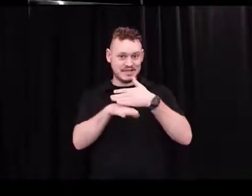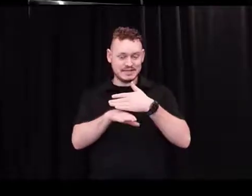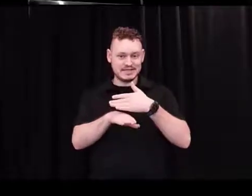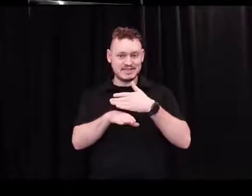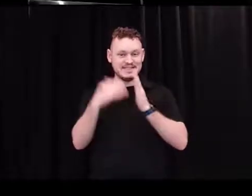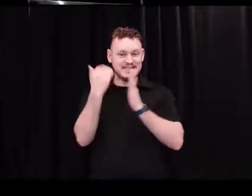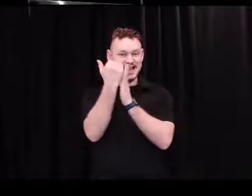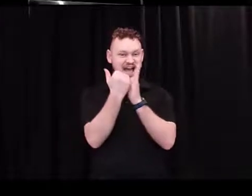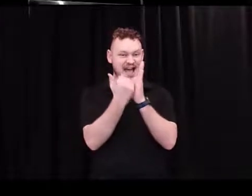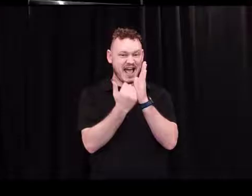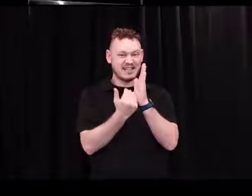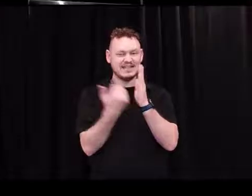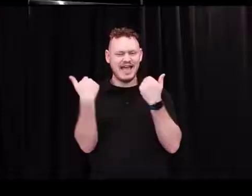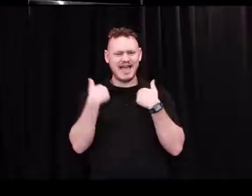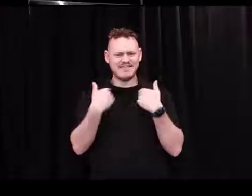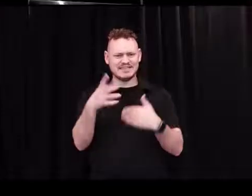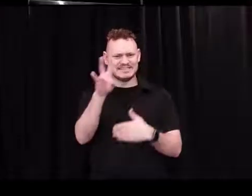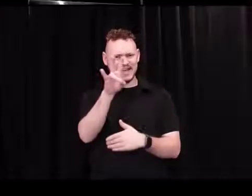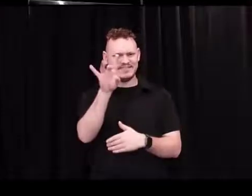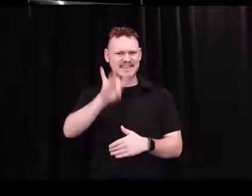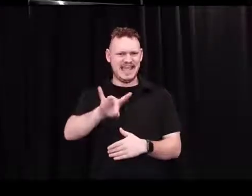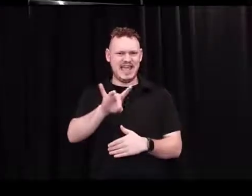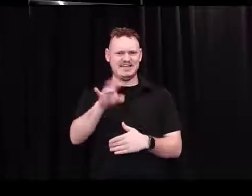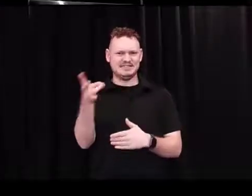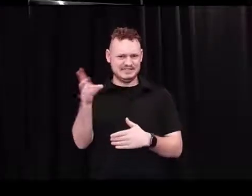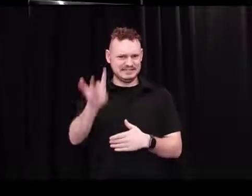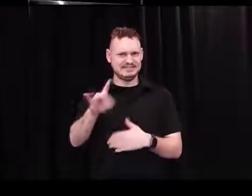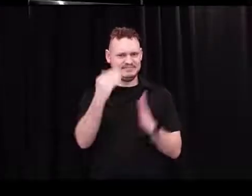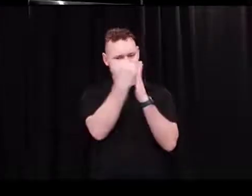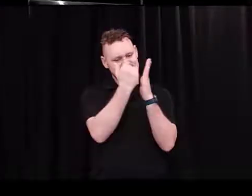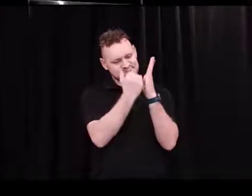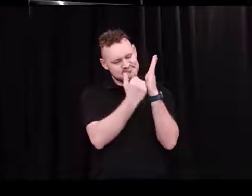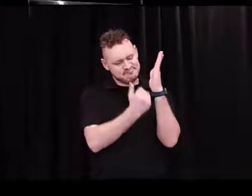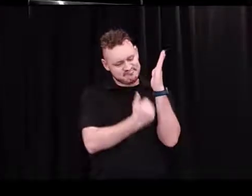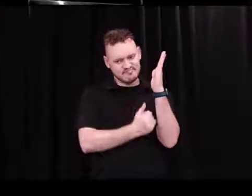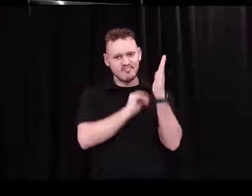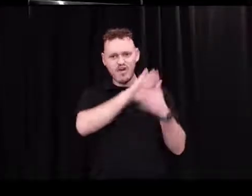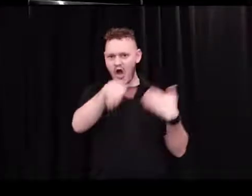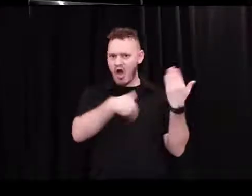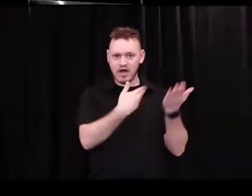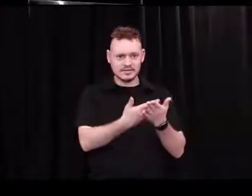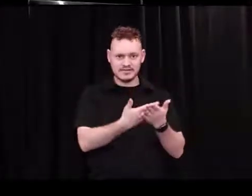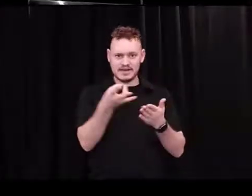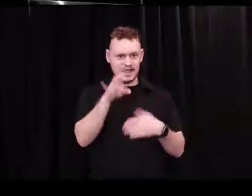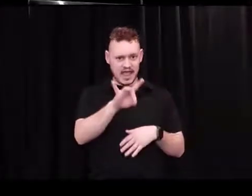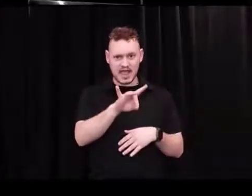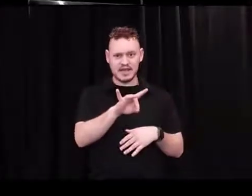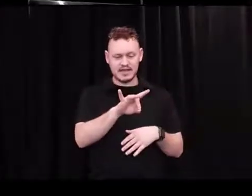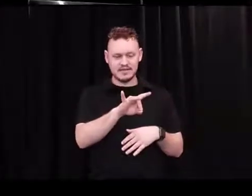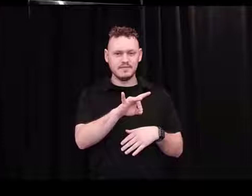78 of those things right and all 78 of those also are going to have you know if you read